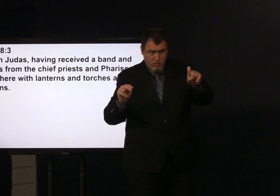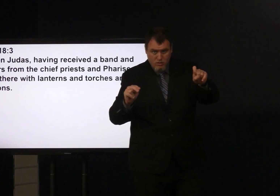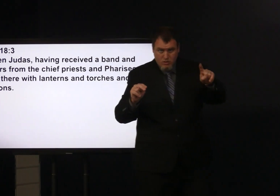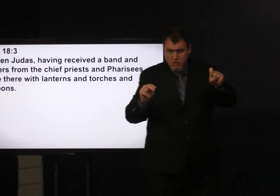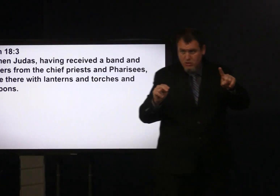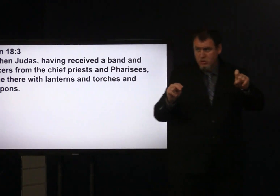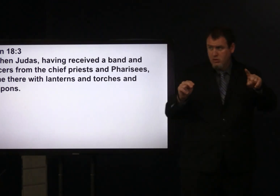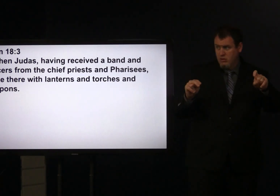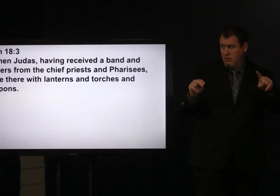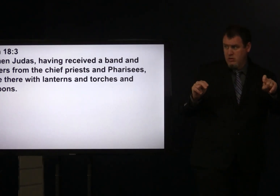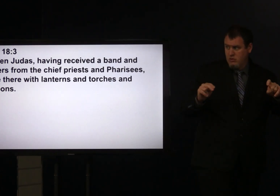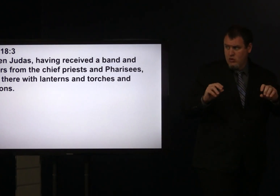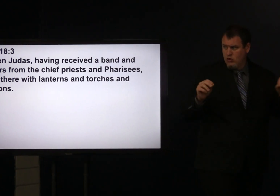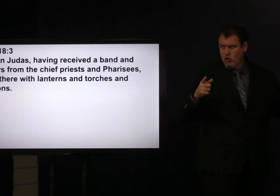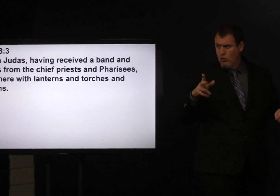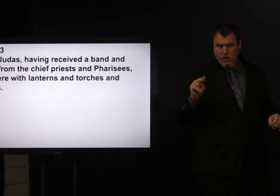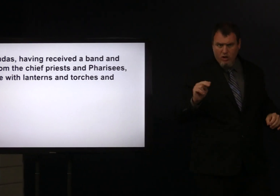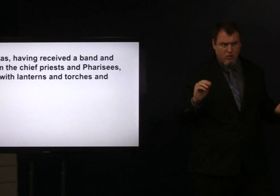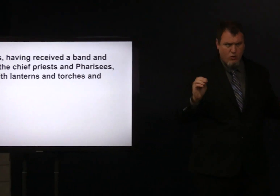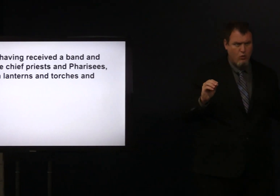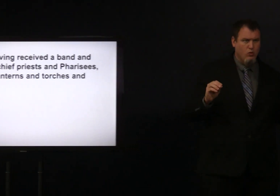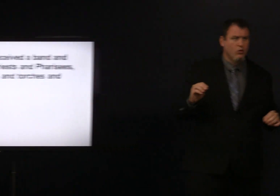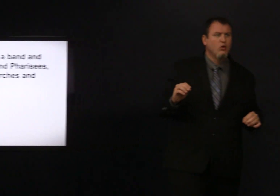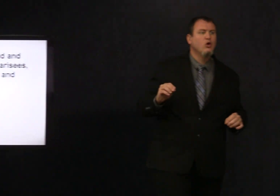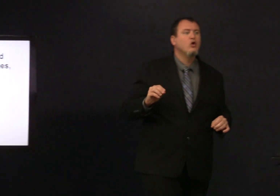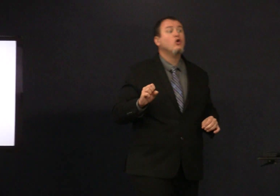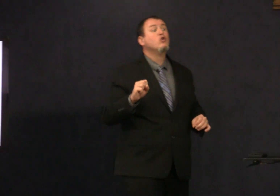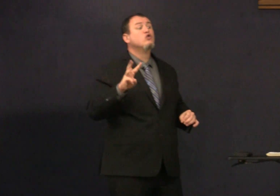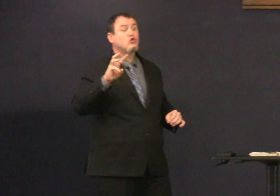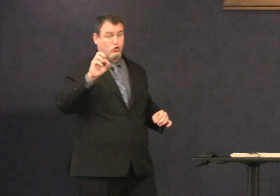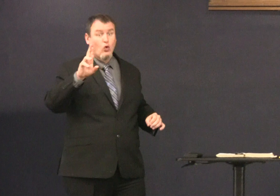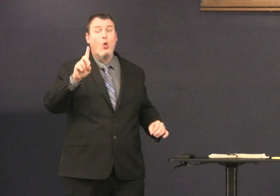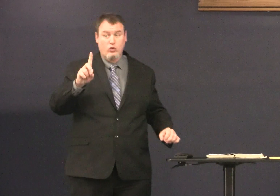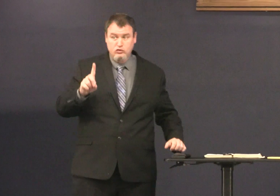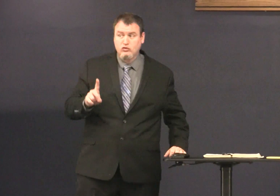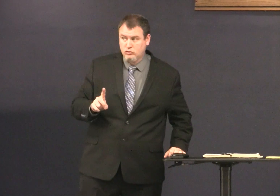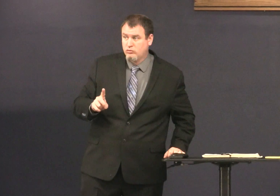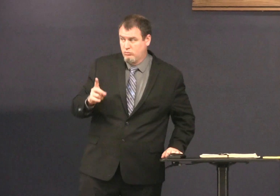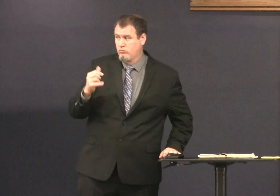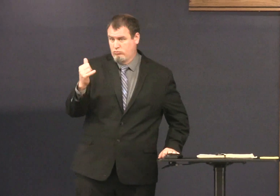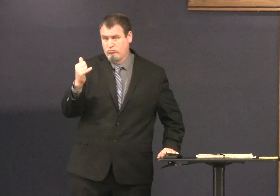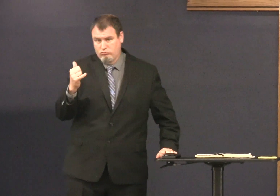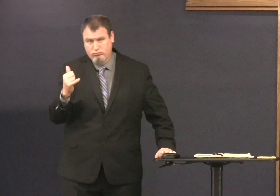do they have guns there no they didn't have guns they had swords right